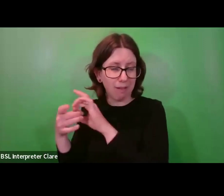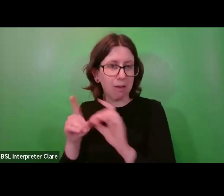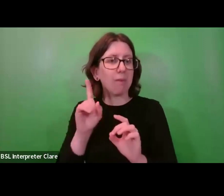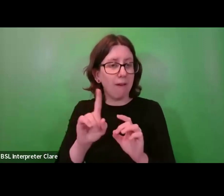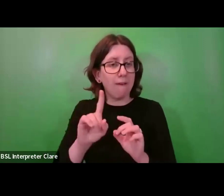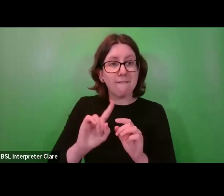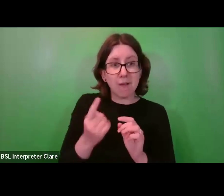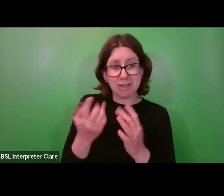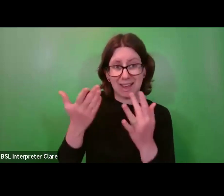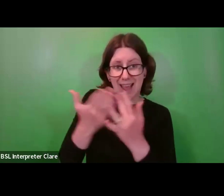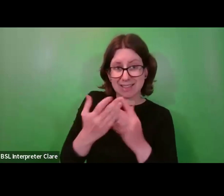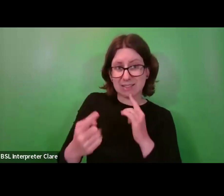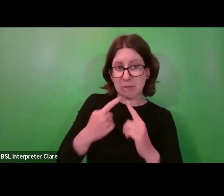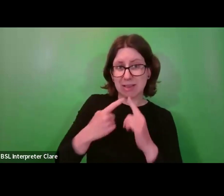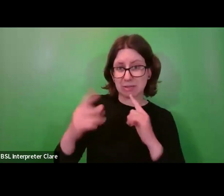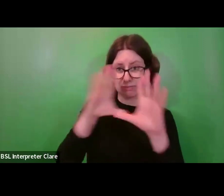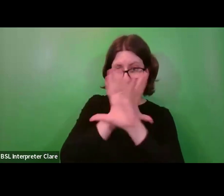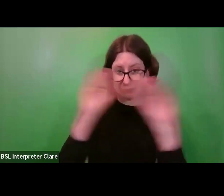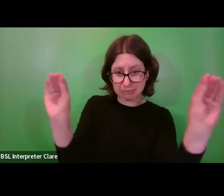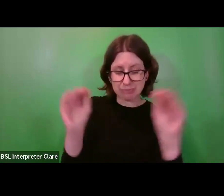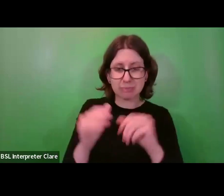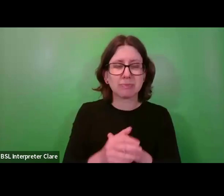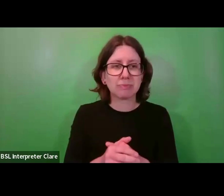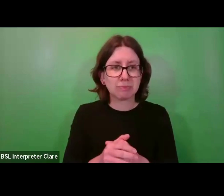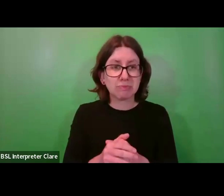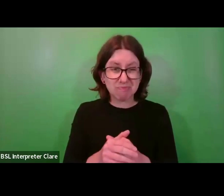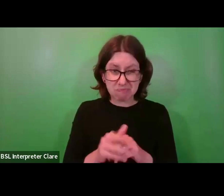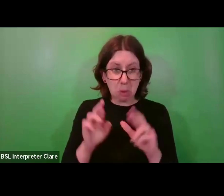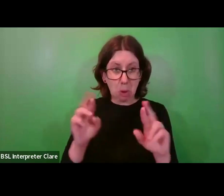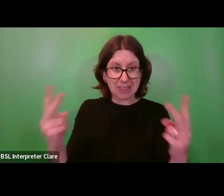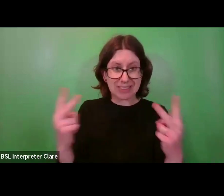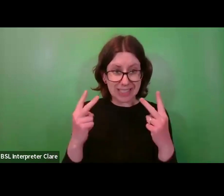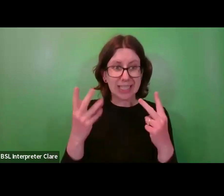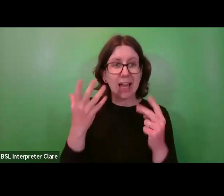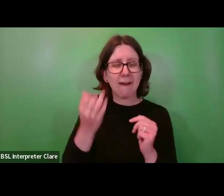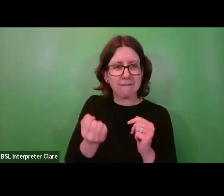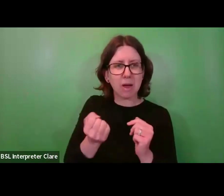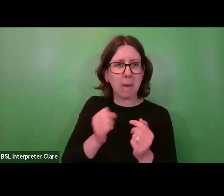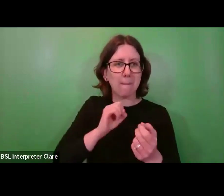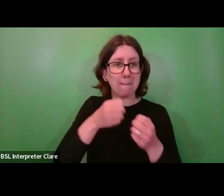access things. So as you can hopefully see and tell, we have British Sign Language